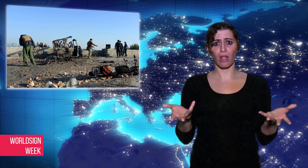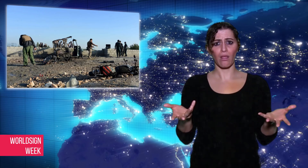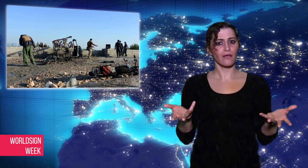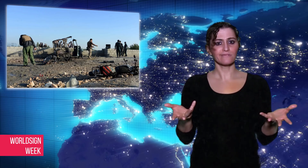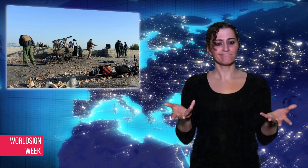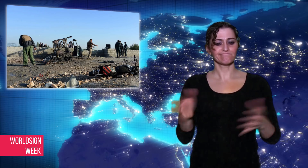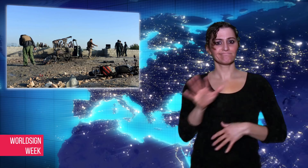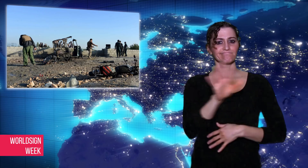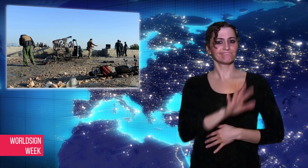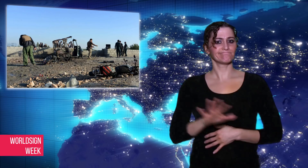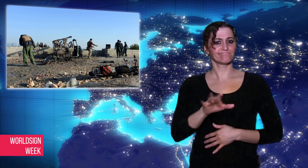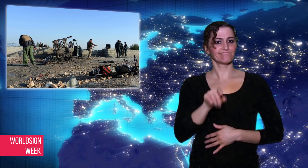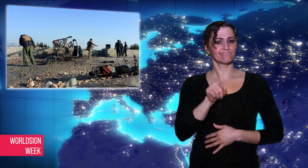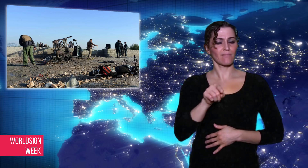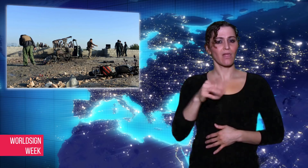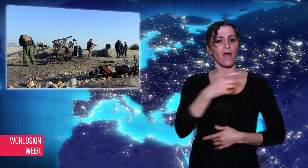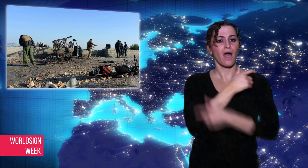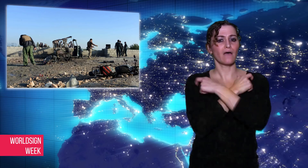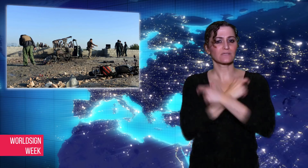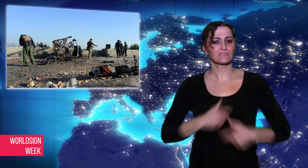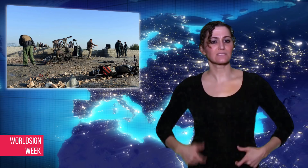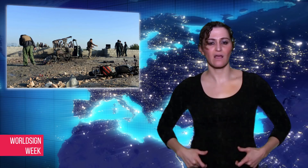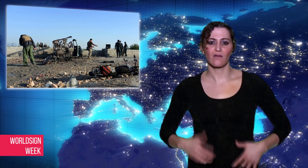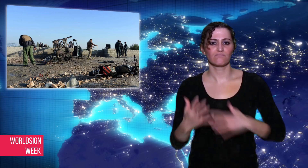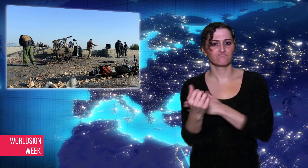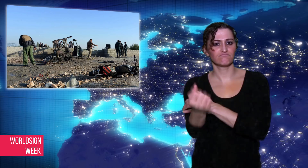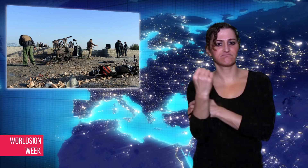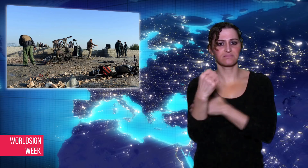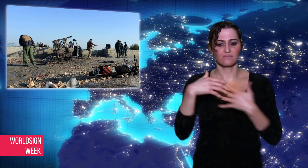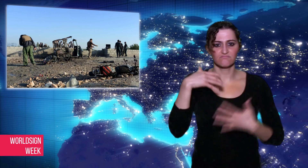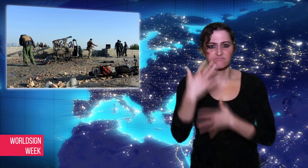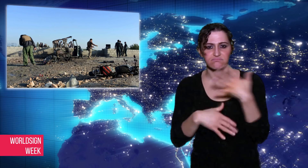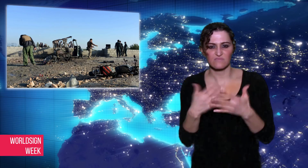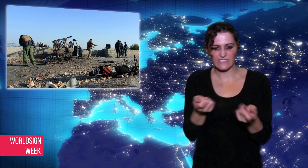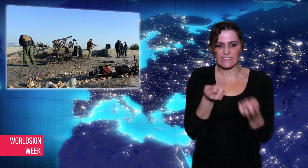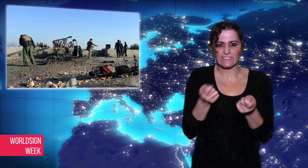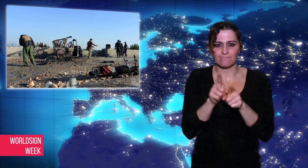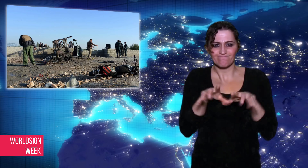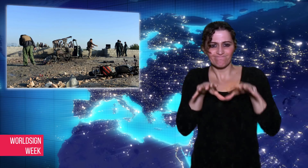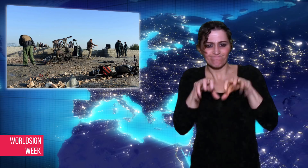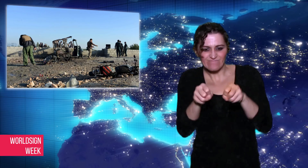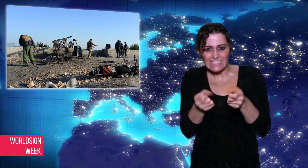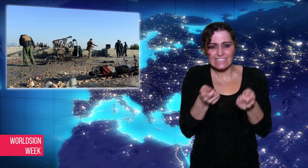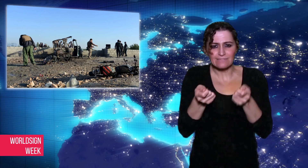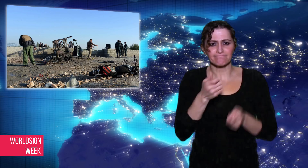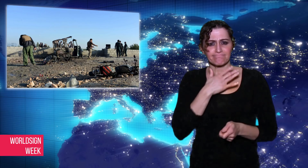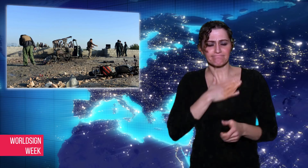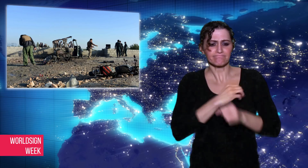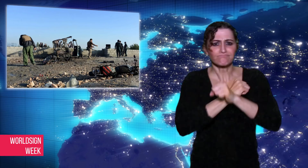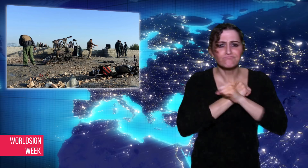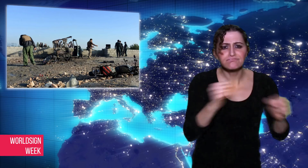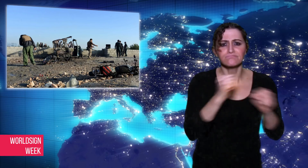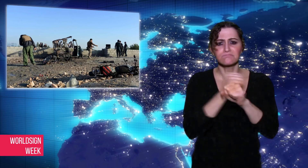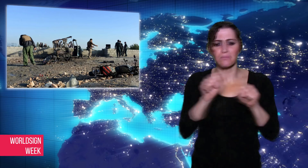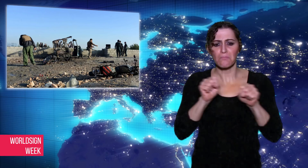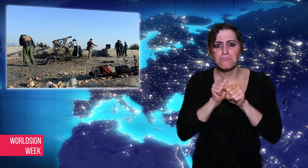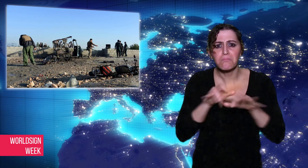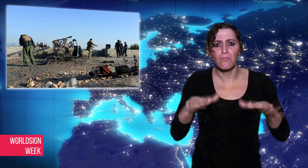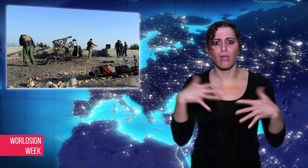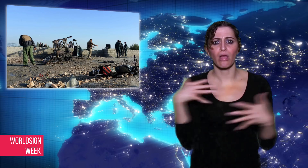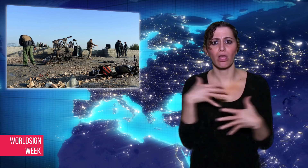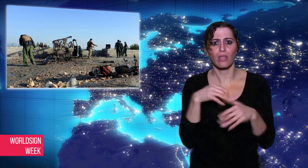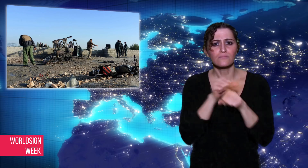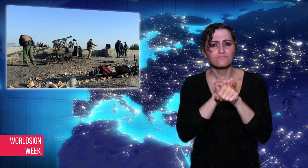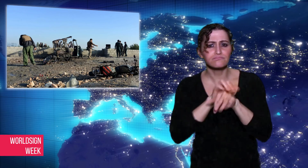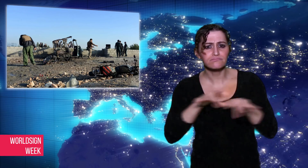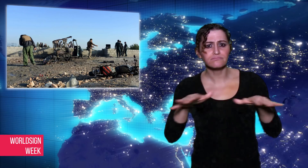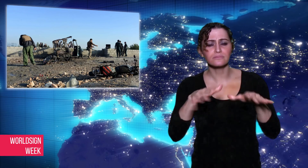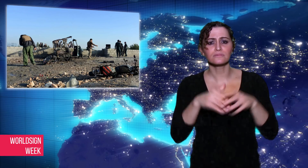continue to terrorize Afghanistan.